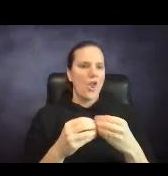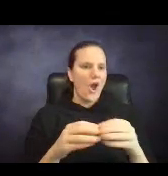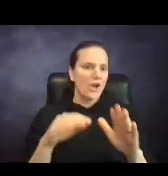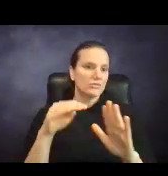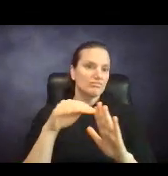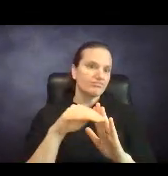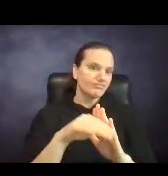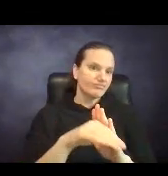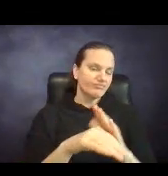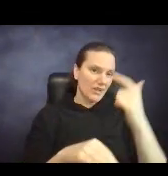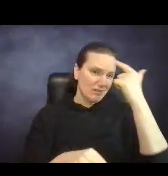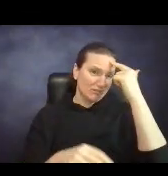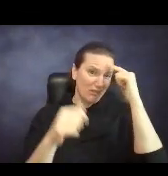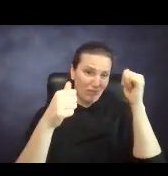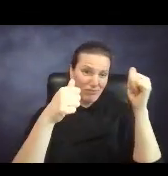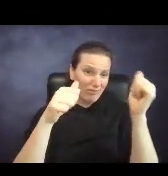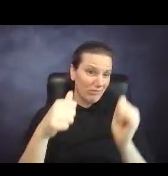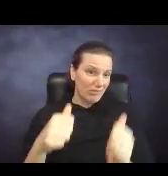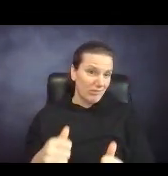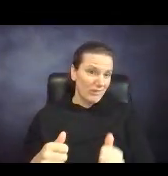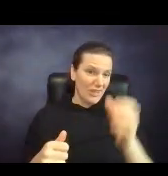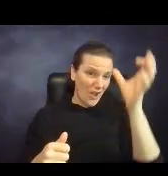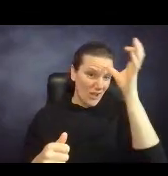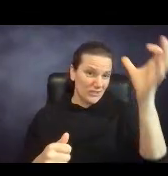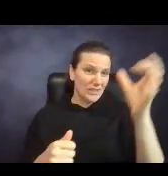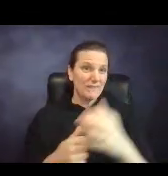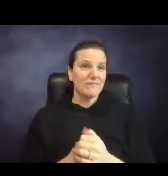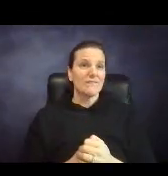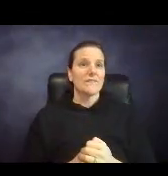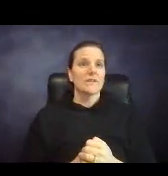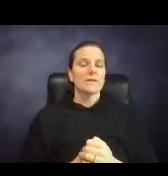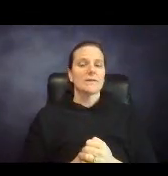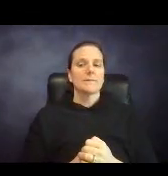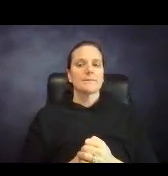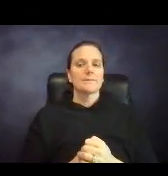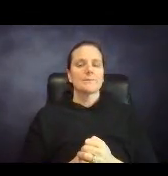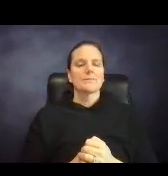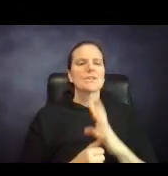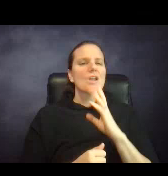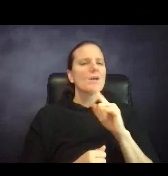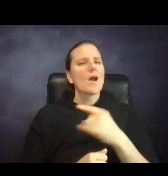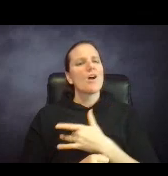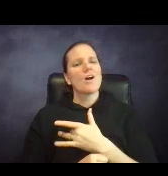We talk about metabolic dysfunction, we're talking about the cardiovascular disease, hyperlipidemia, like high cholesterol, diabetes,